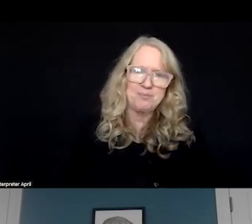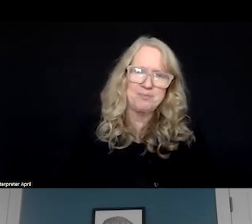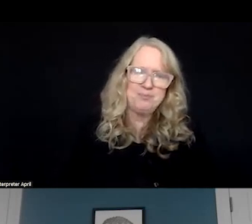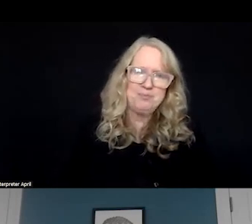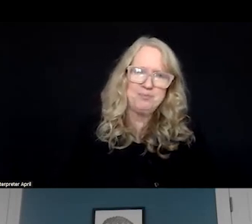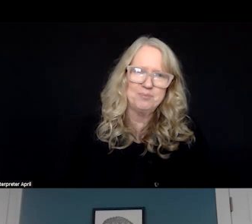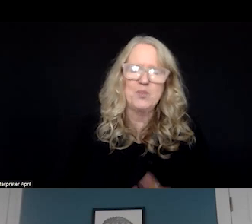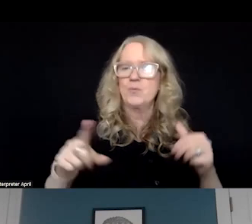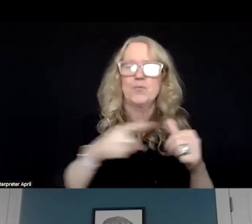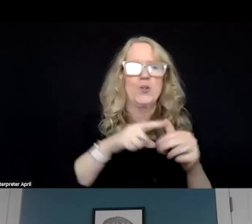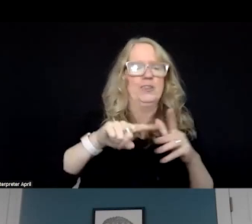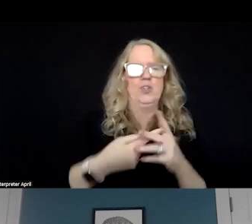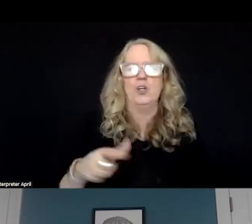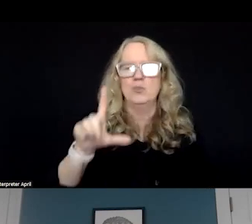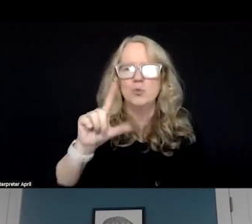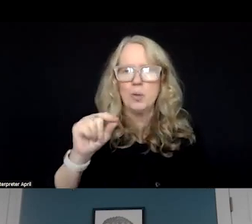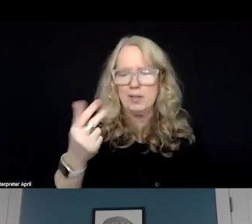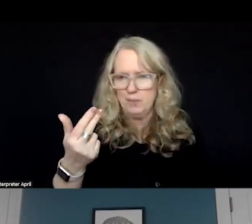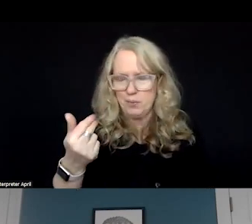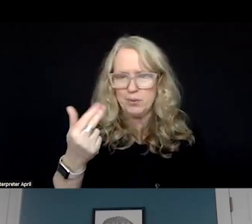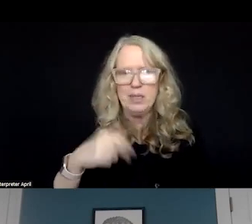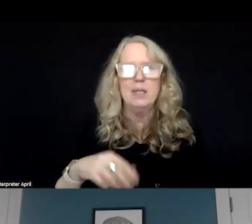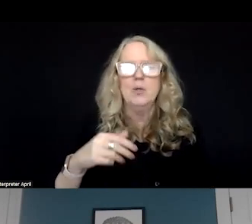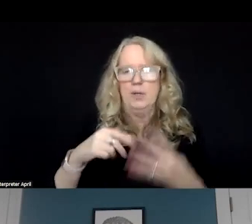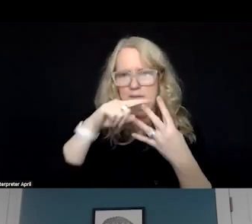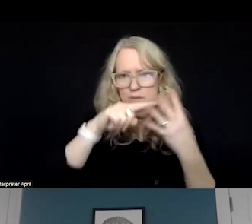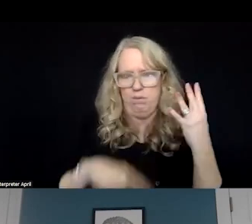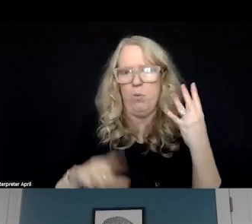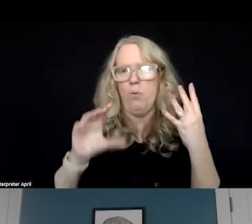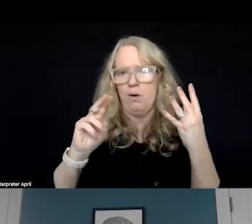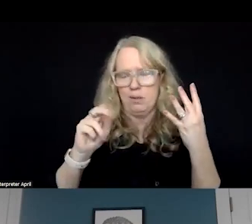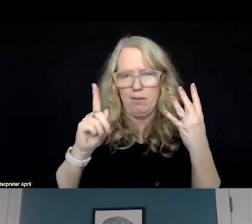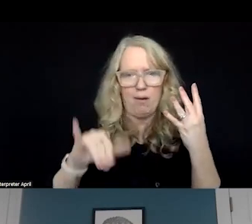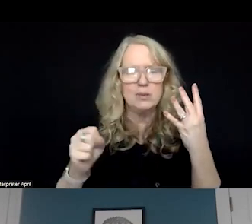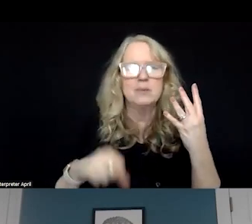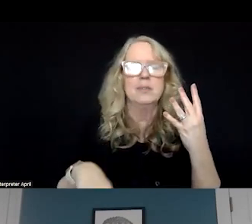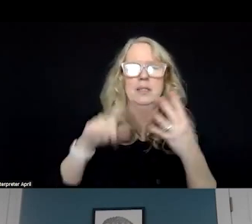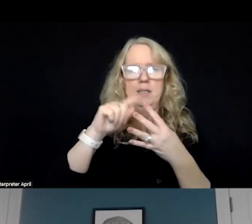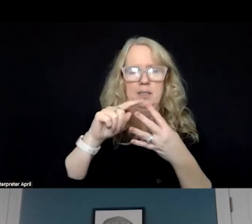STARTED IN 2013 IS WE COVERED FOUR COUNTIES AND HAD THREE FACILITY